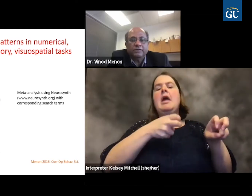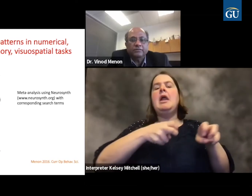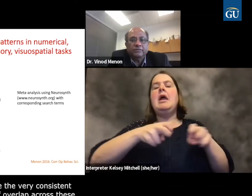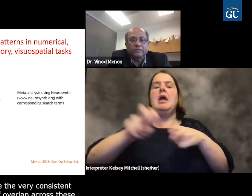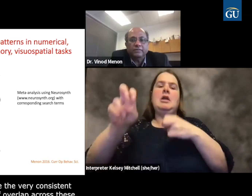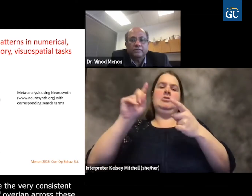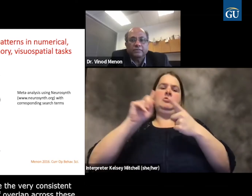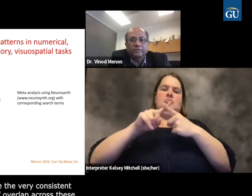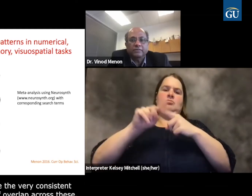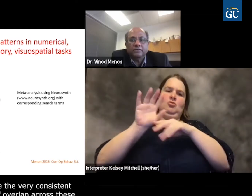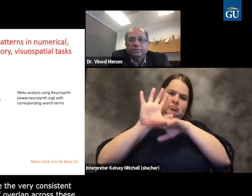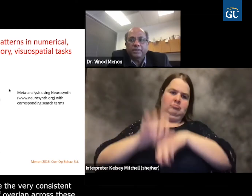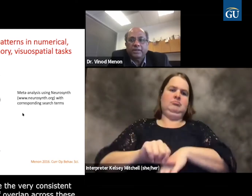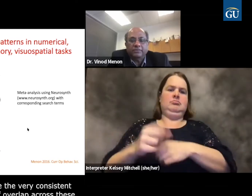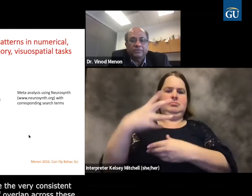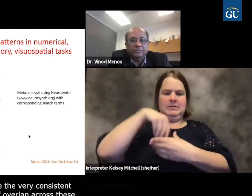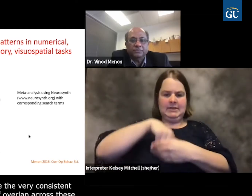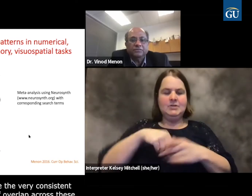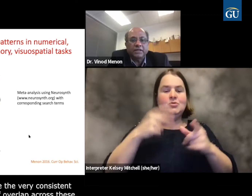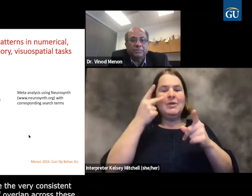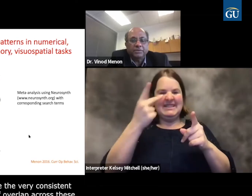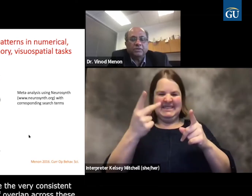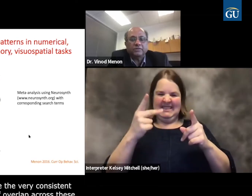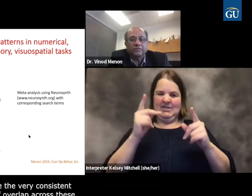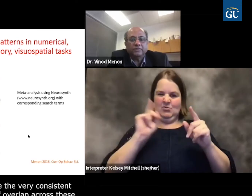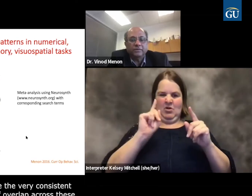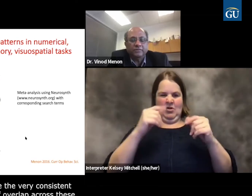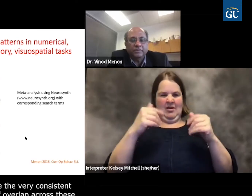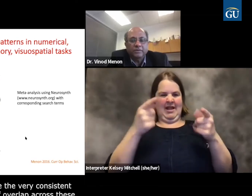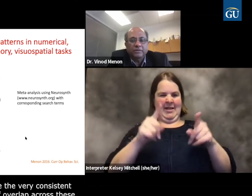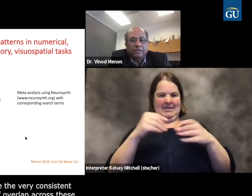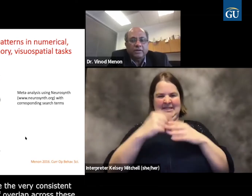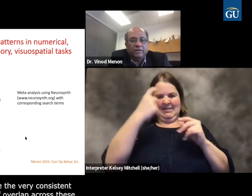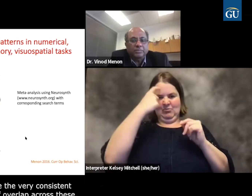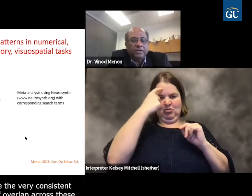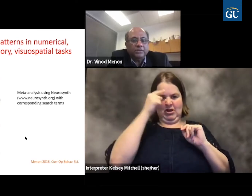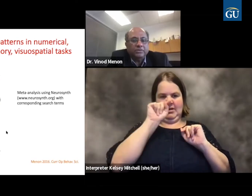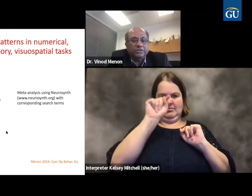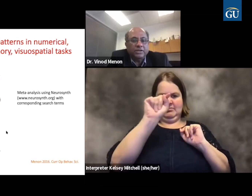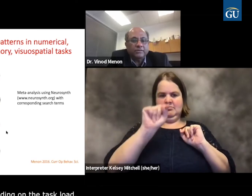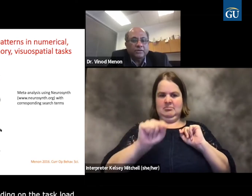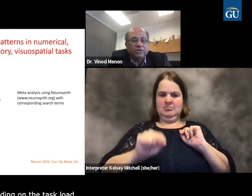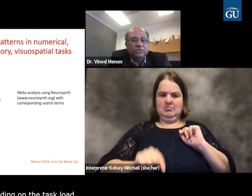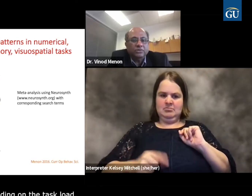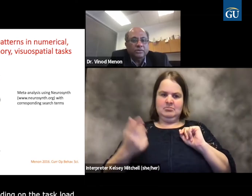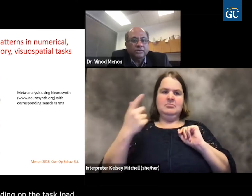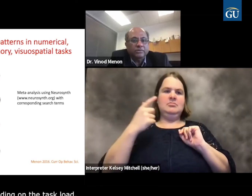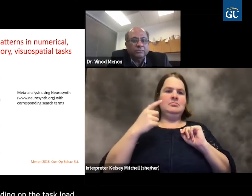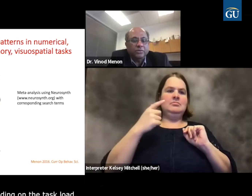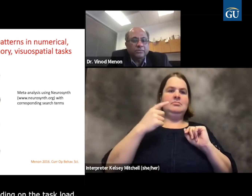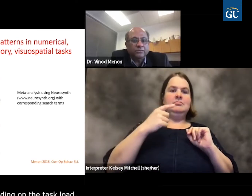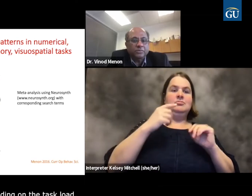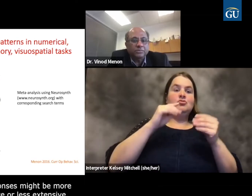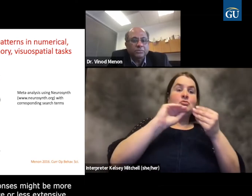you'd see the very consistent patterns of overlap across these